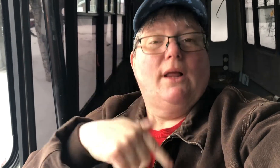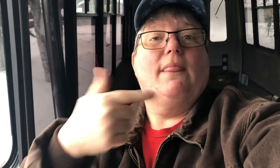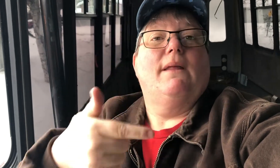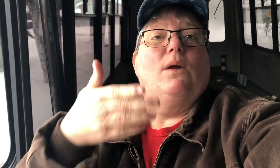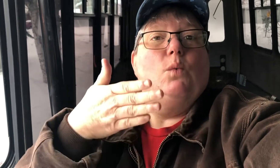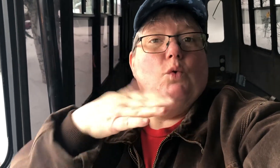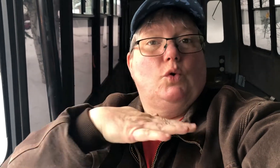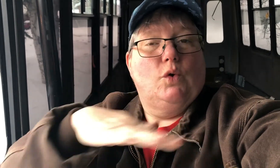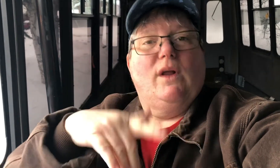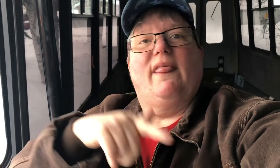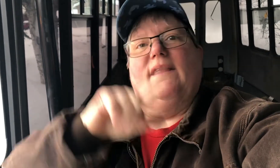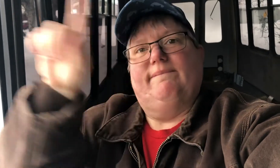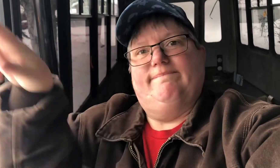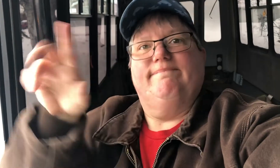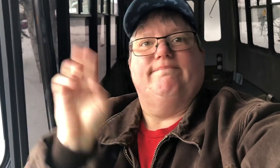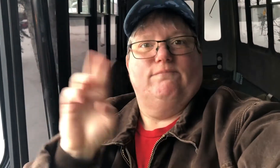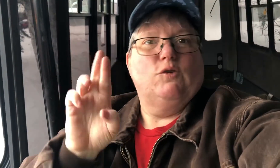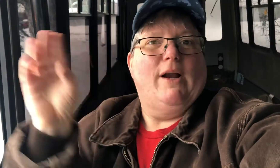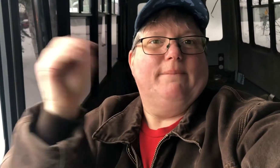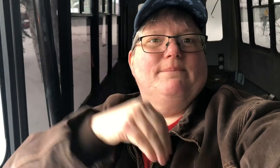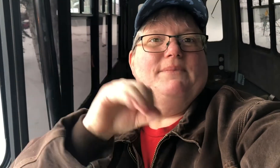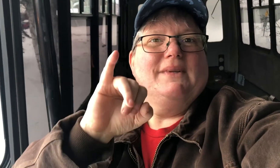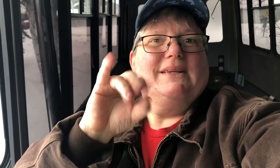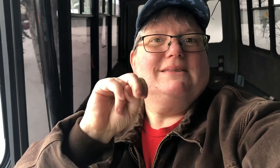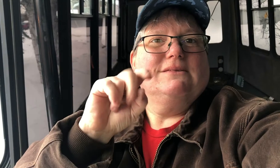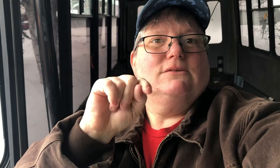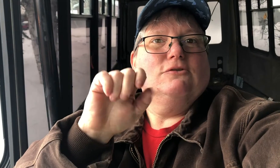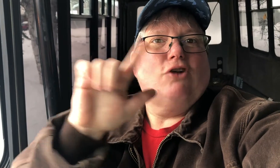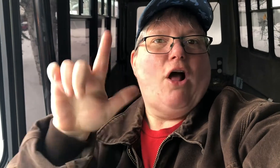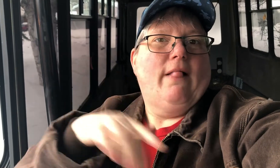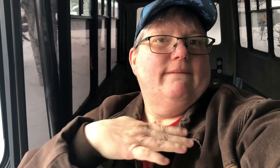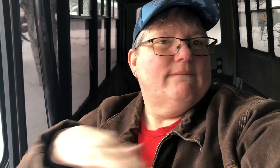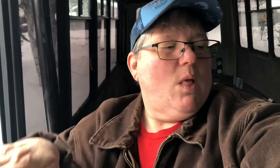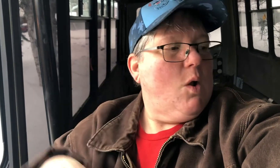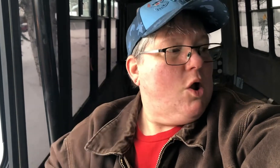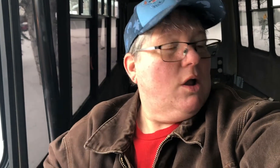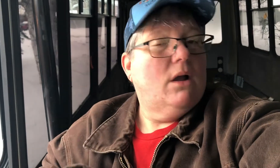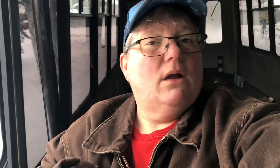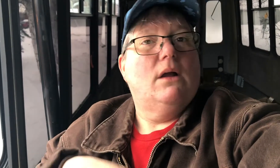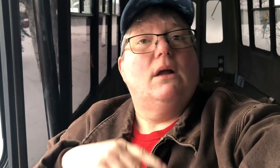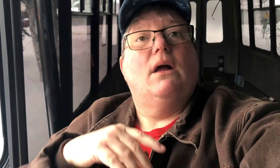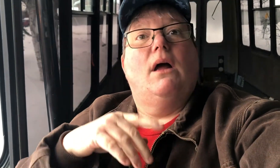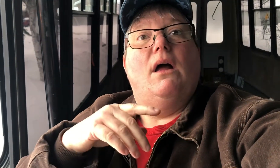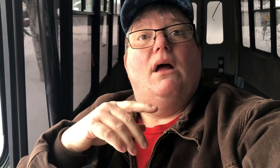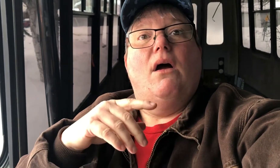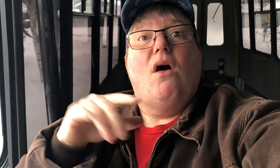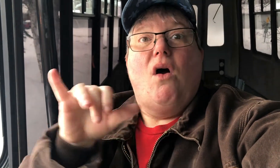and then the wood and then tell them we're ready to install the floor.